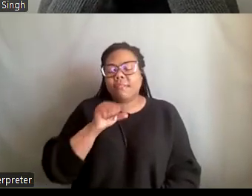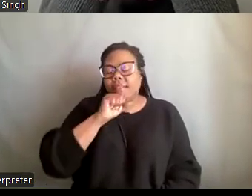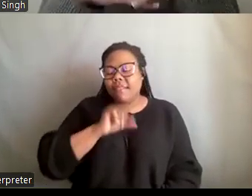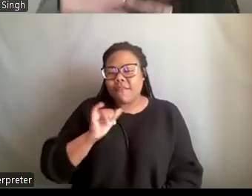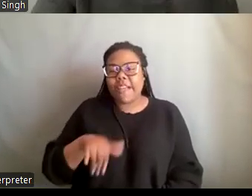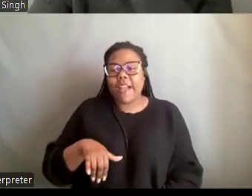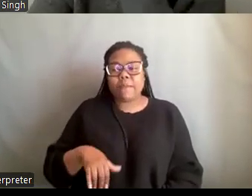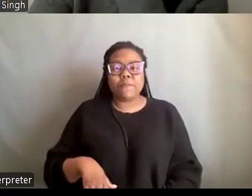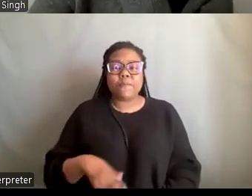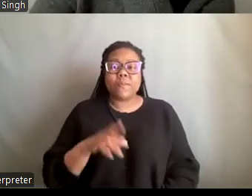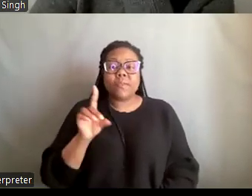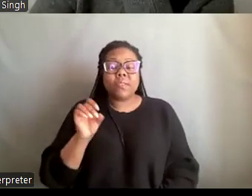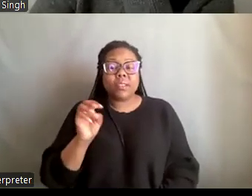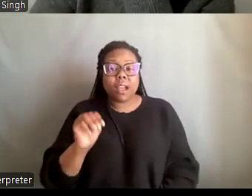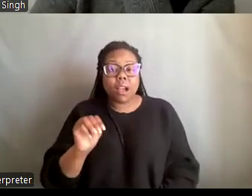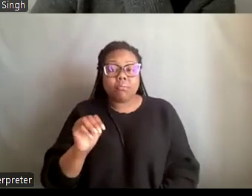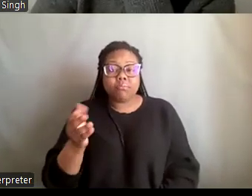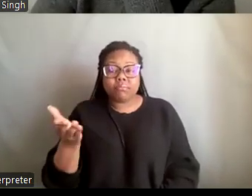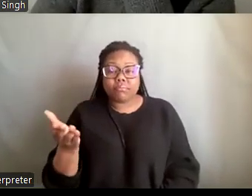the thing. » JESSICA LEHMAN: Love that.